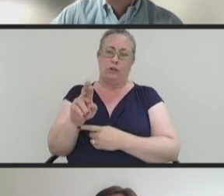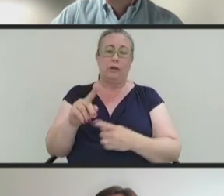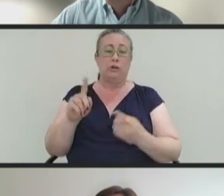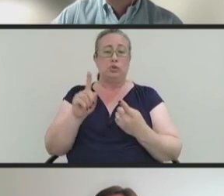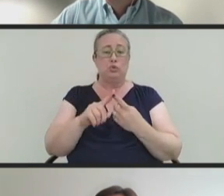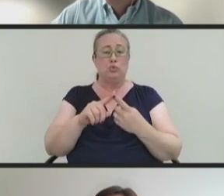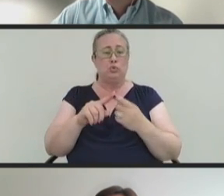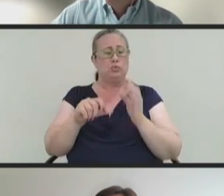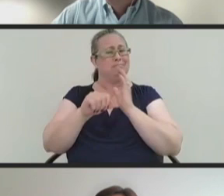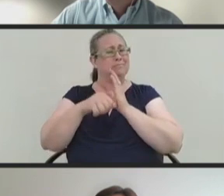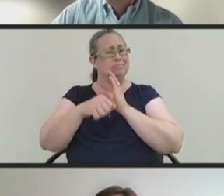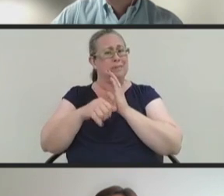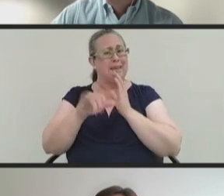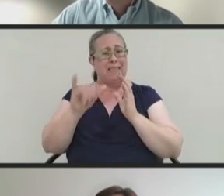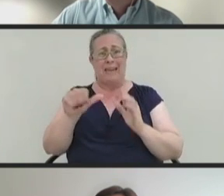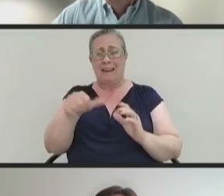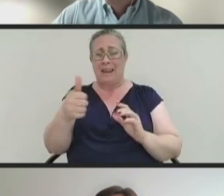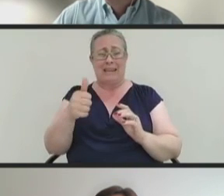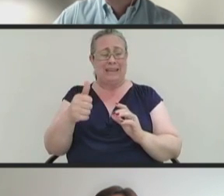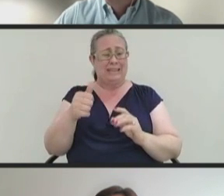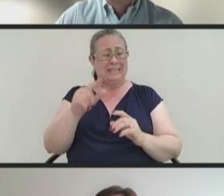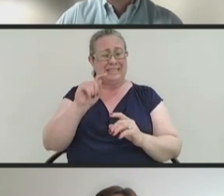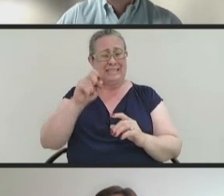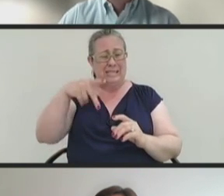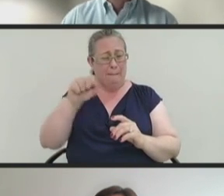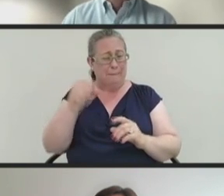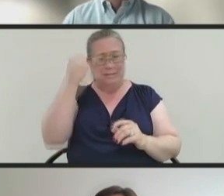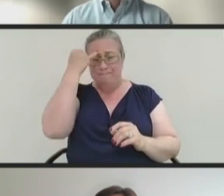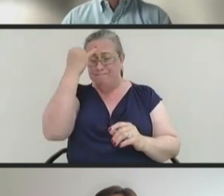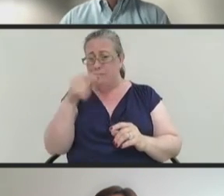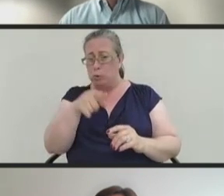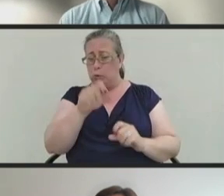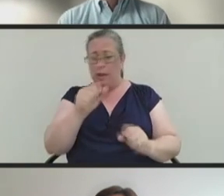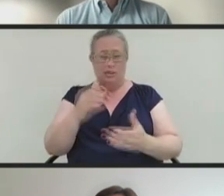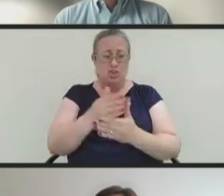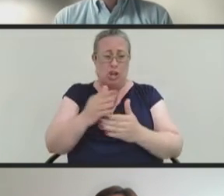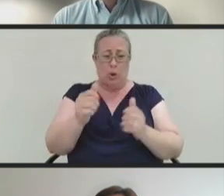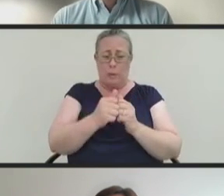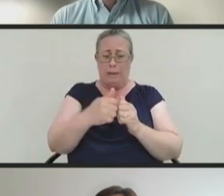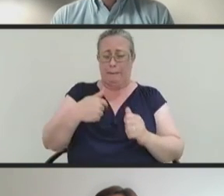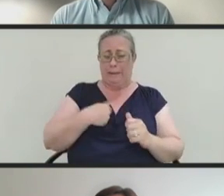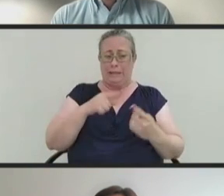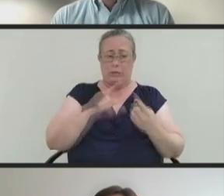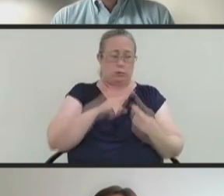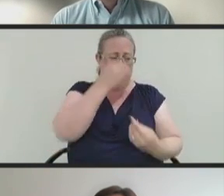tips that you folks can share with me to share that, “hey, there's no corners being cut” and